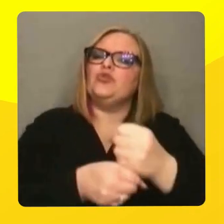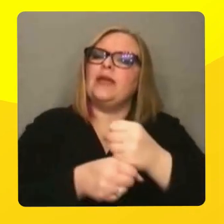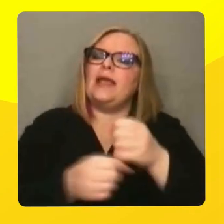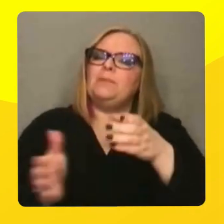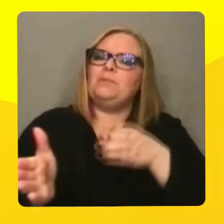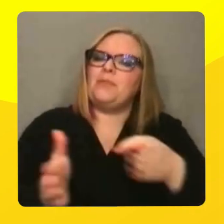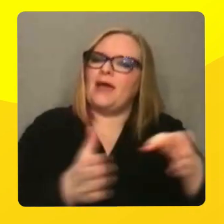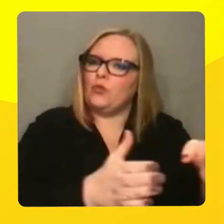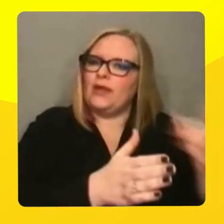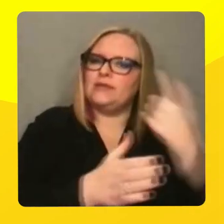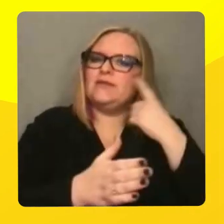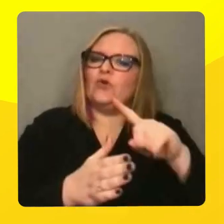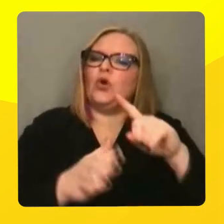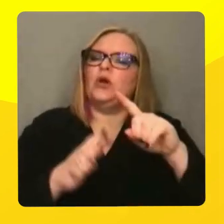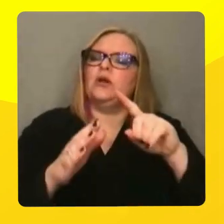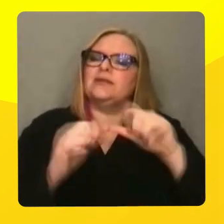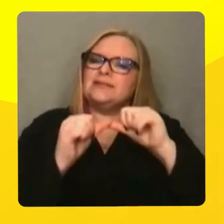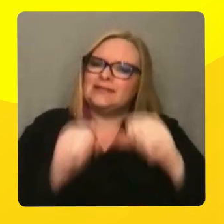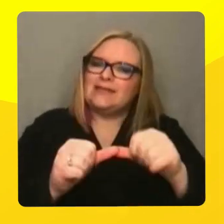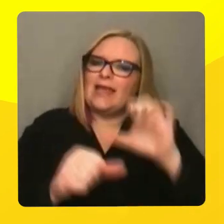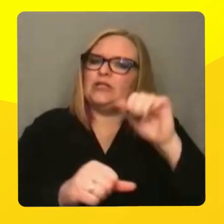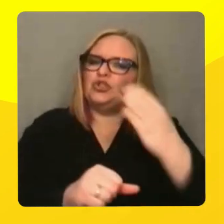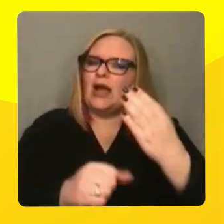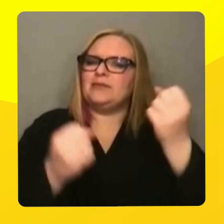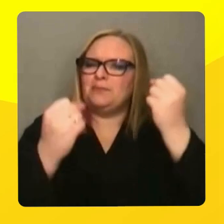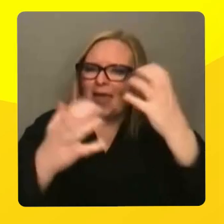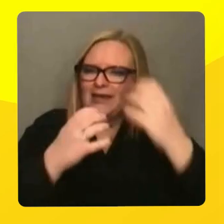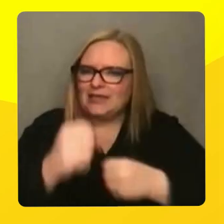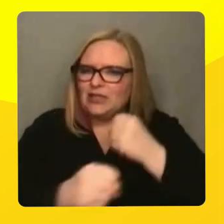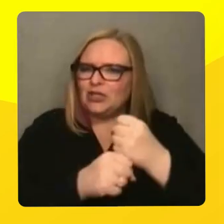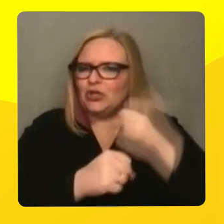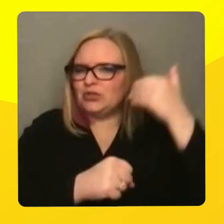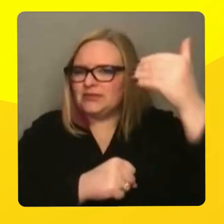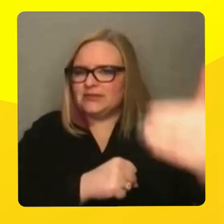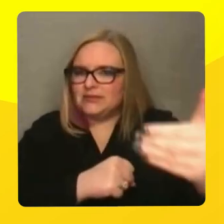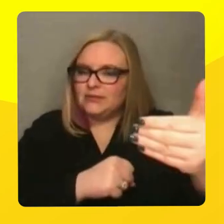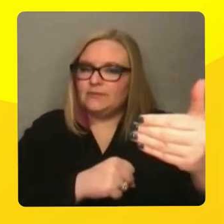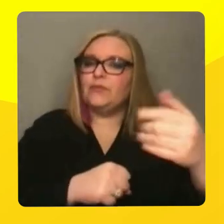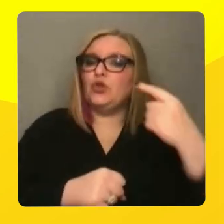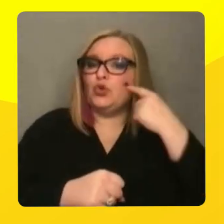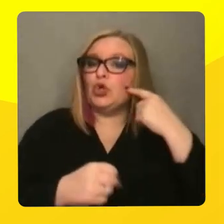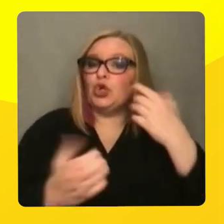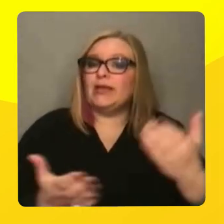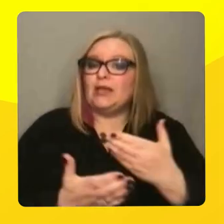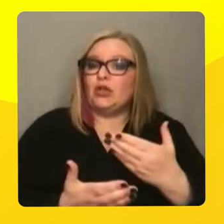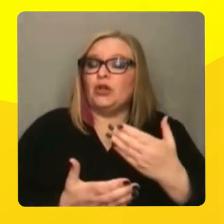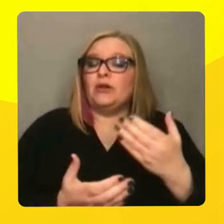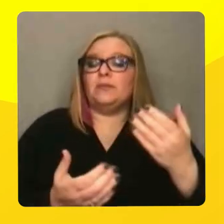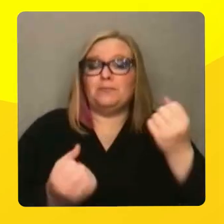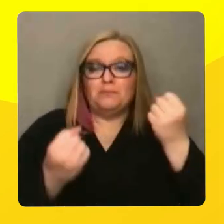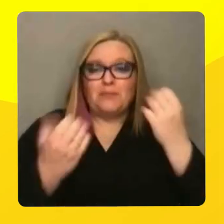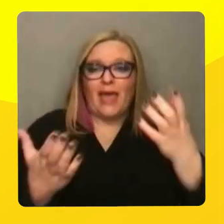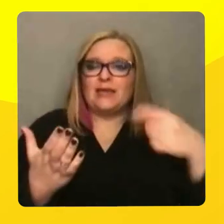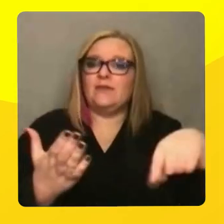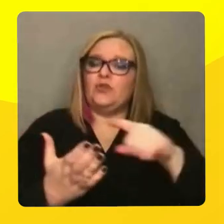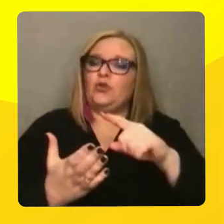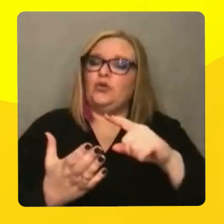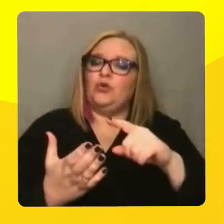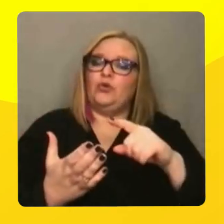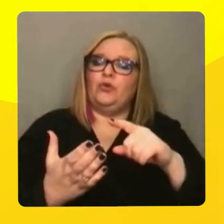jobs for thousands of youth in the coming years. And you heard it here, thousands of youth because we're teaching hundreds of teachers.